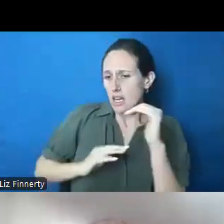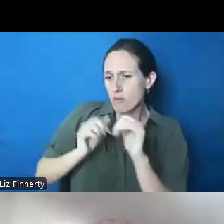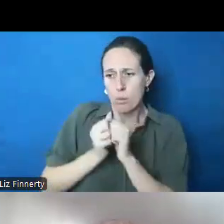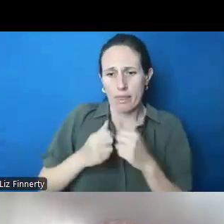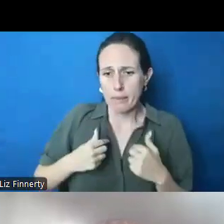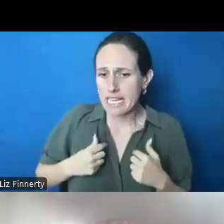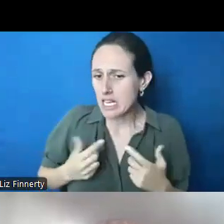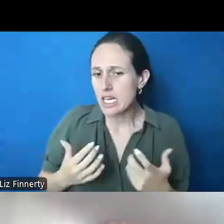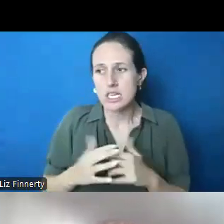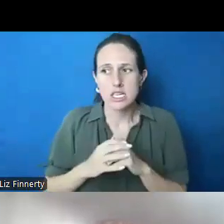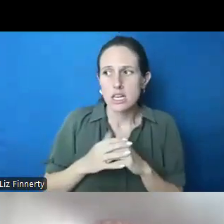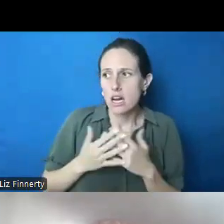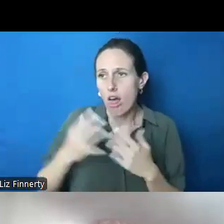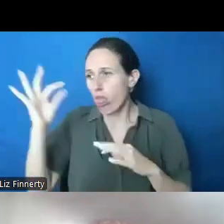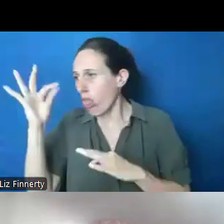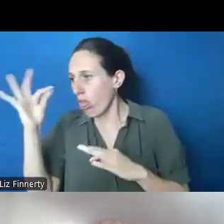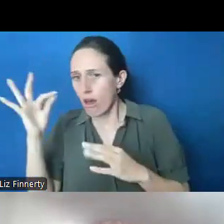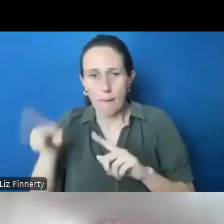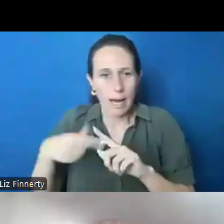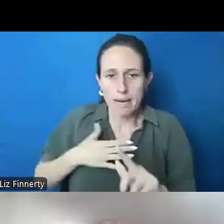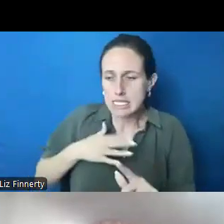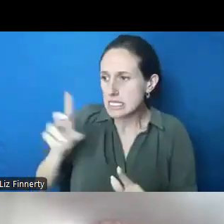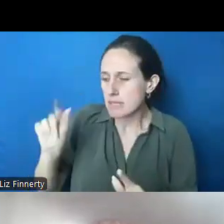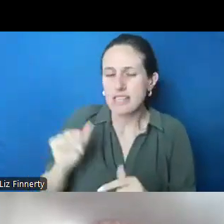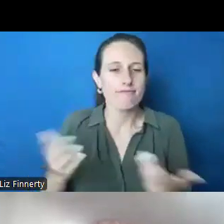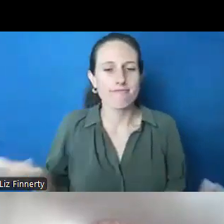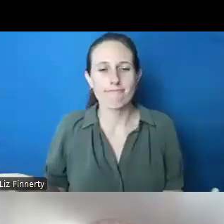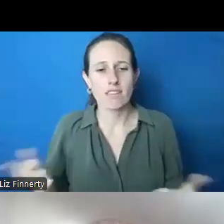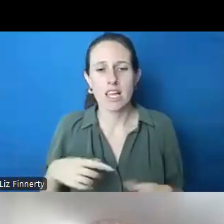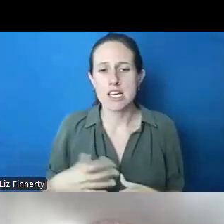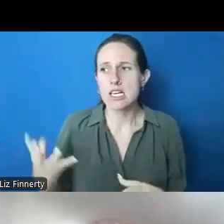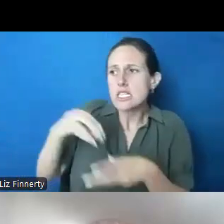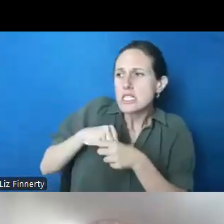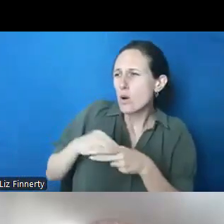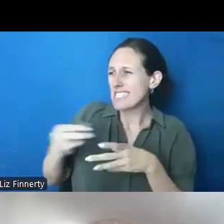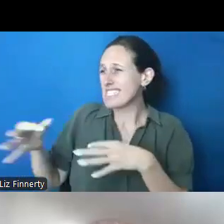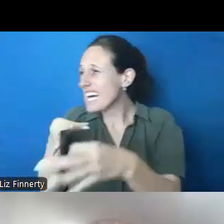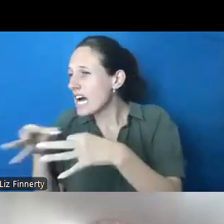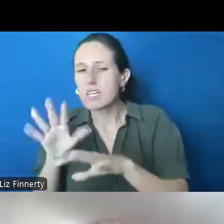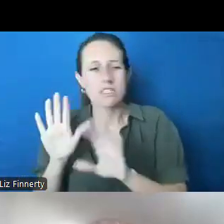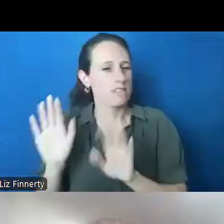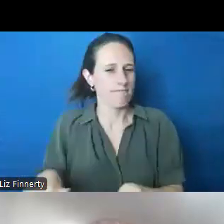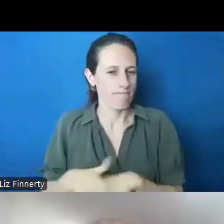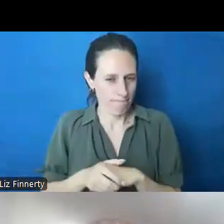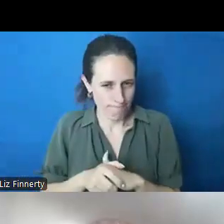disability and being able to just navigate that as much as I ask, staying focused on what the